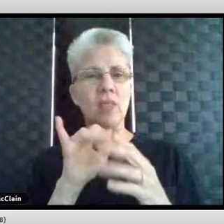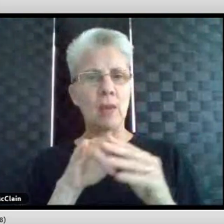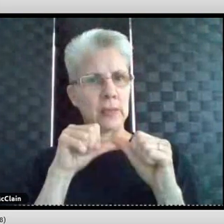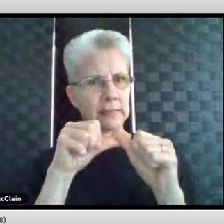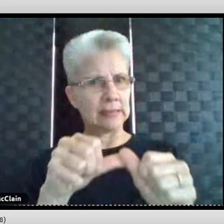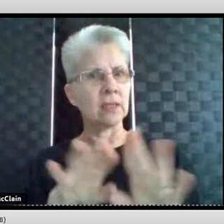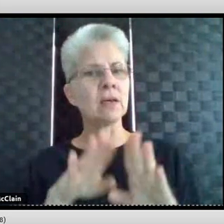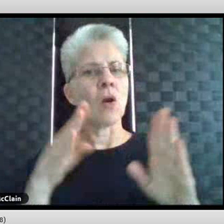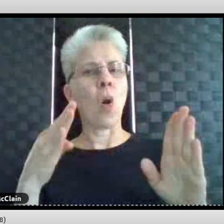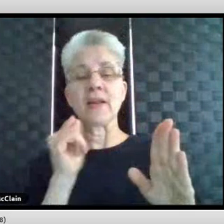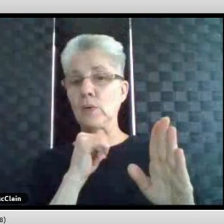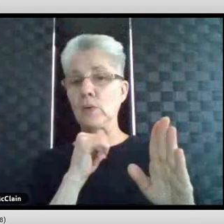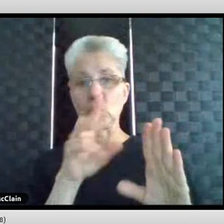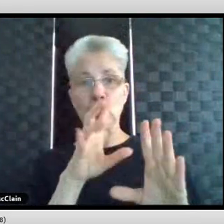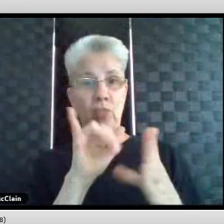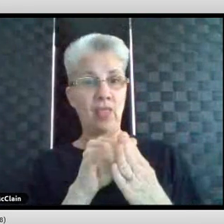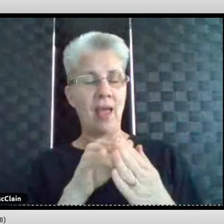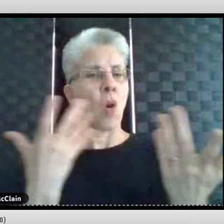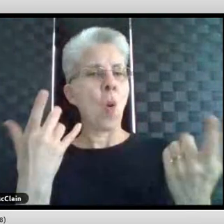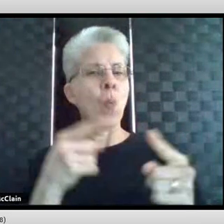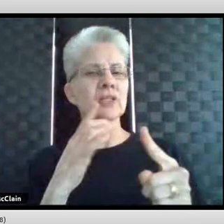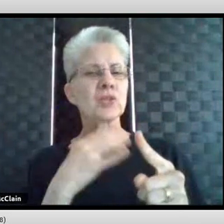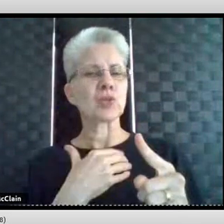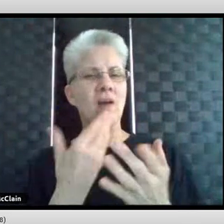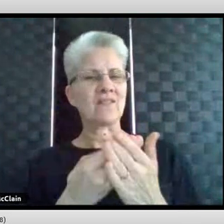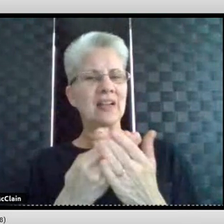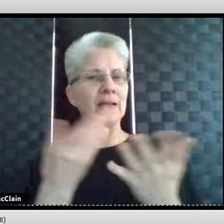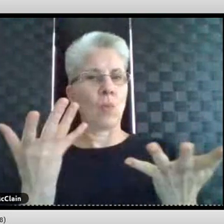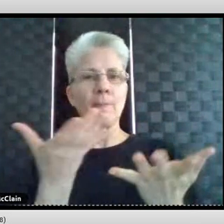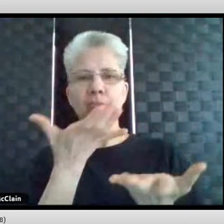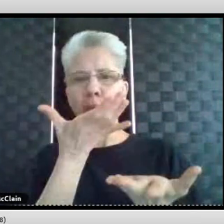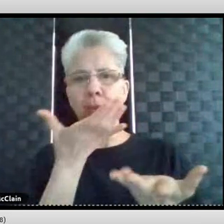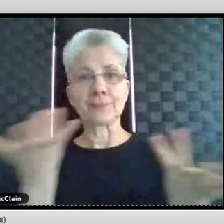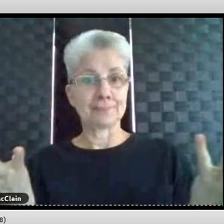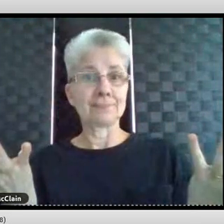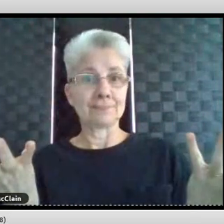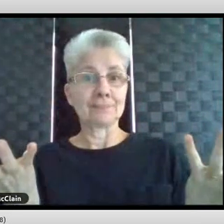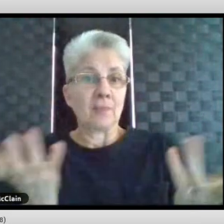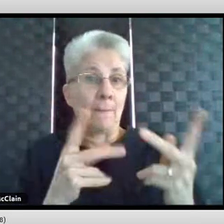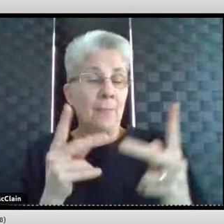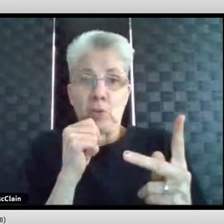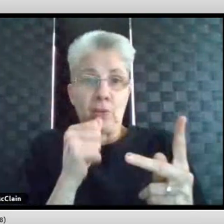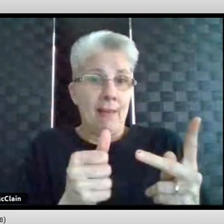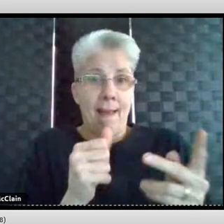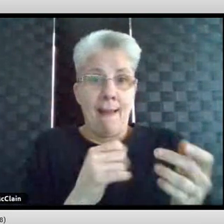because if we don't what happens to our funding? If people aren't loyal